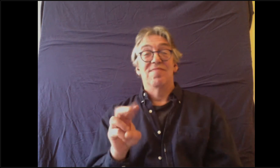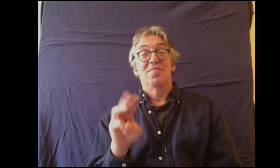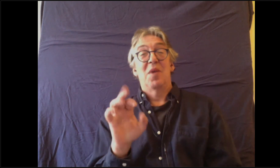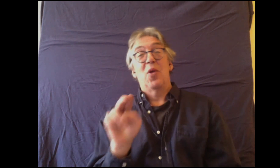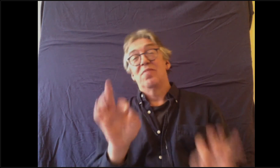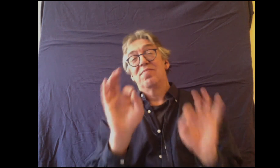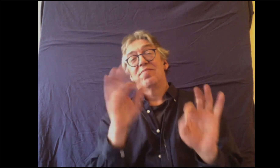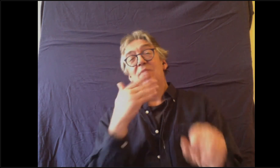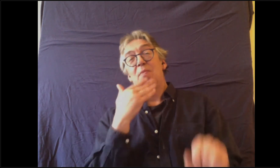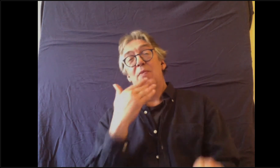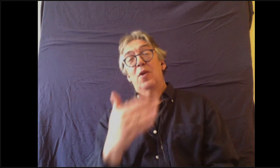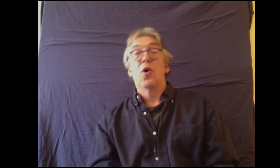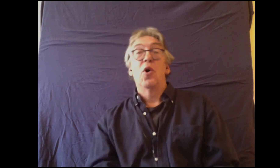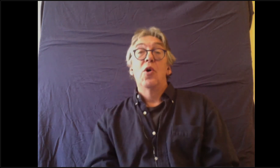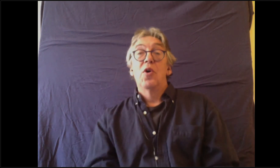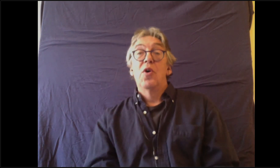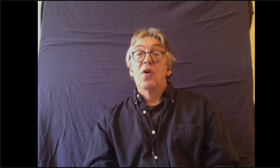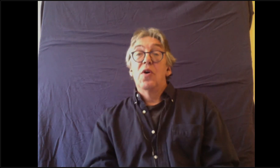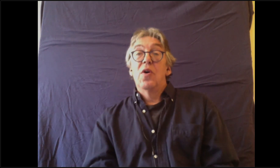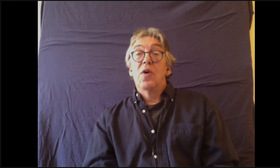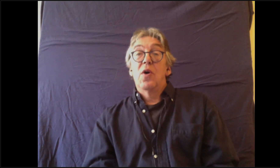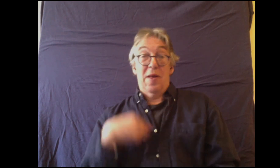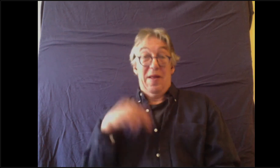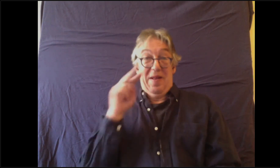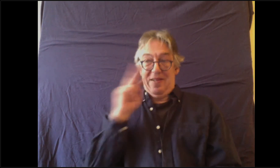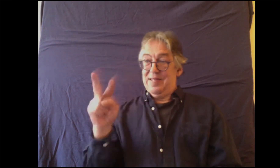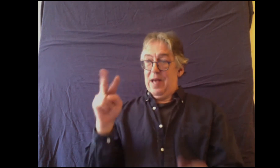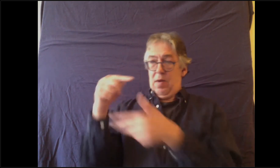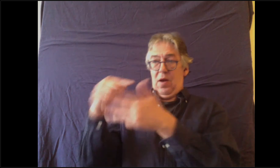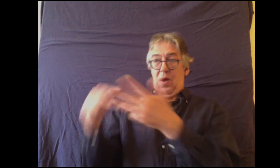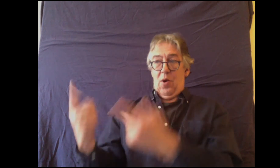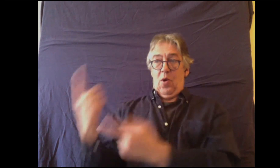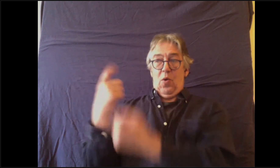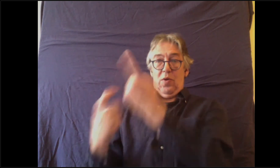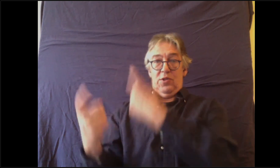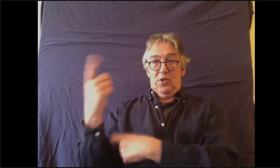We're receiving some questions but they come from different boxes.